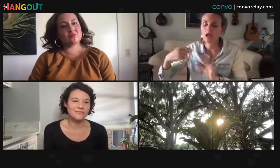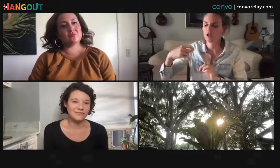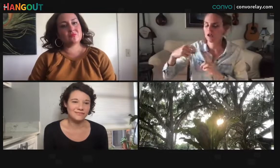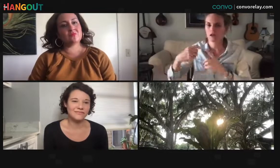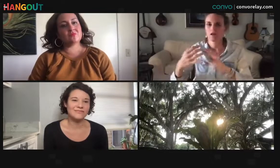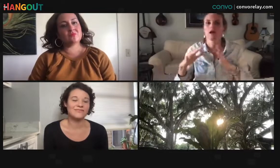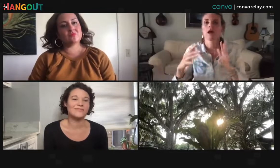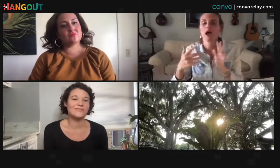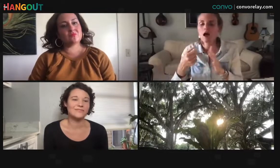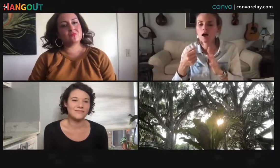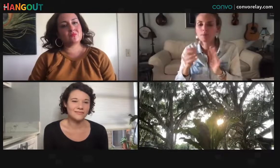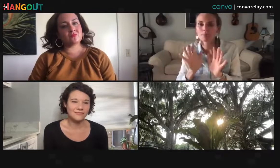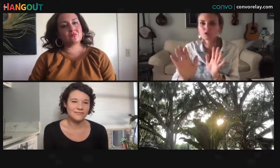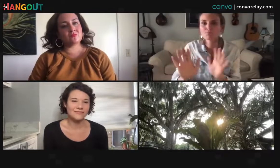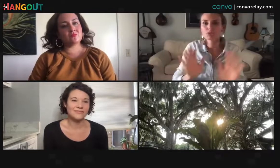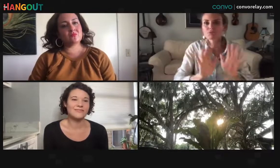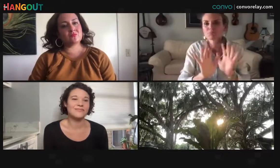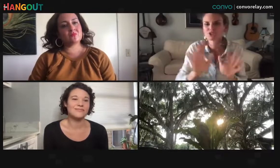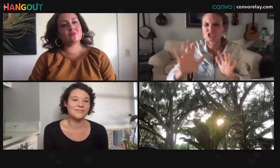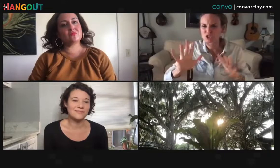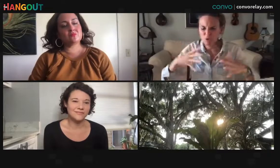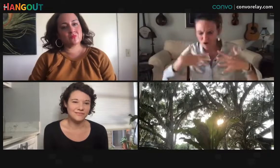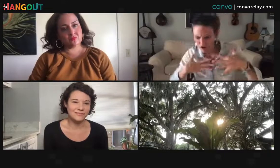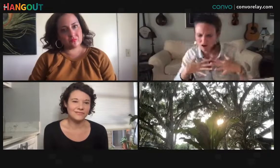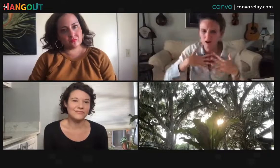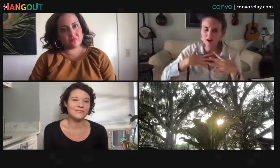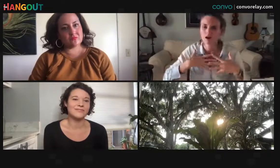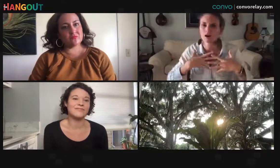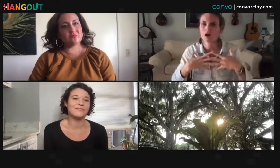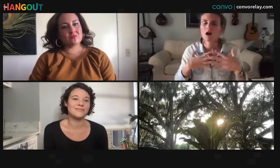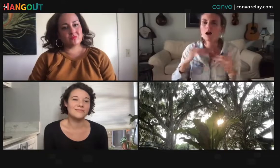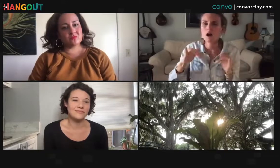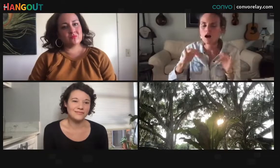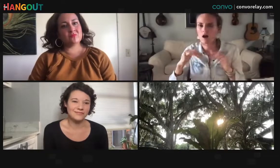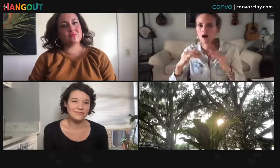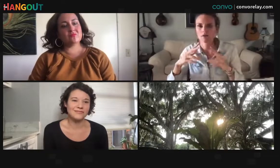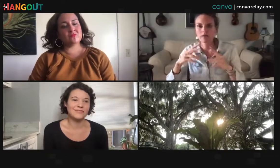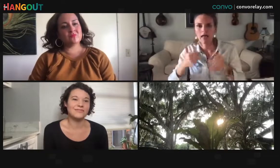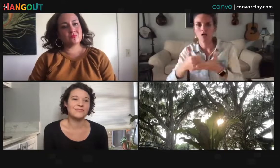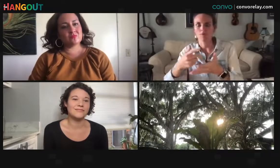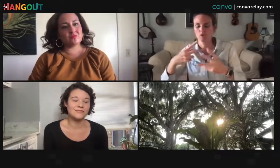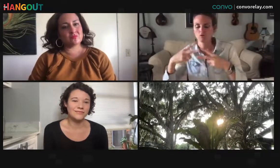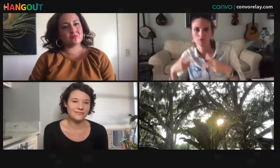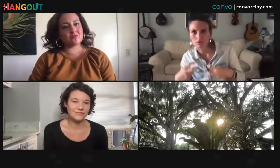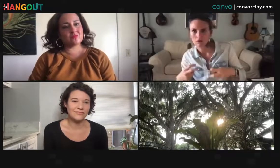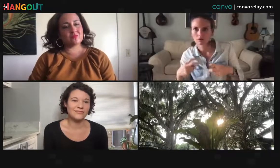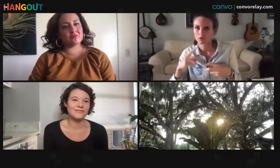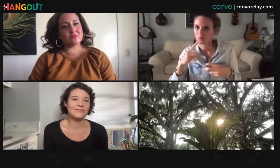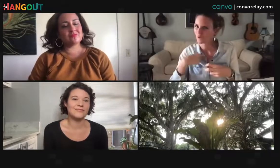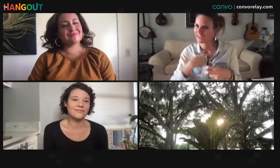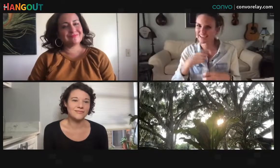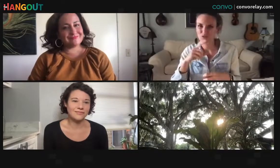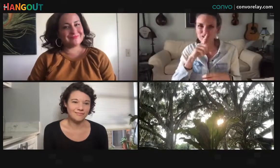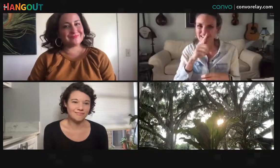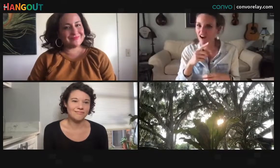and working with music and different types of simulation like that will help push you and move you and it'll allow